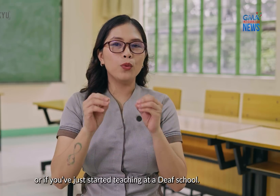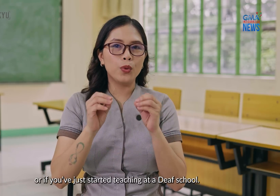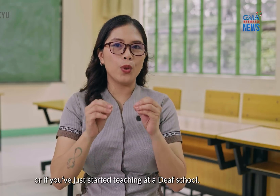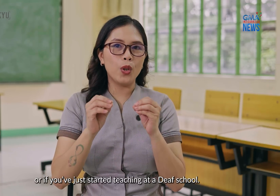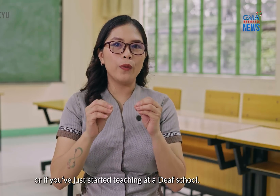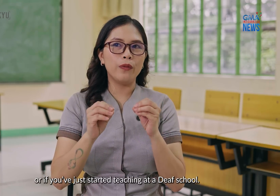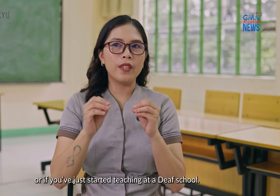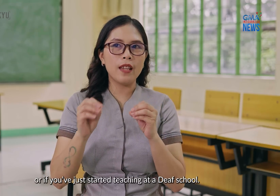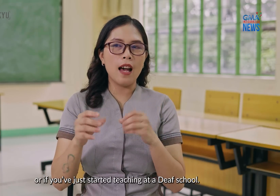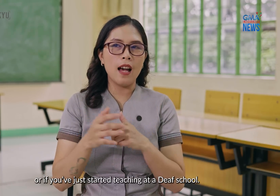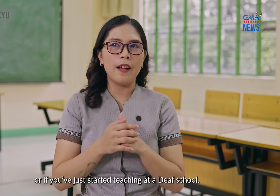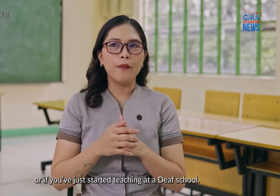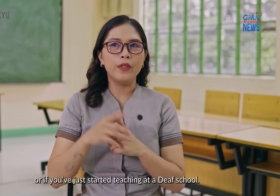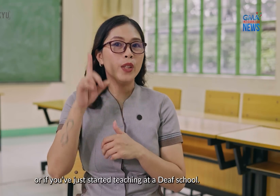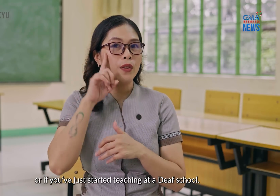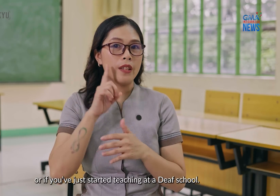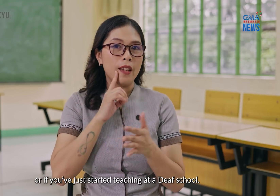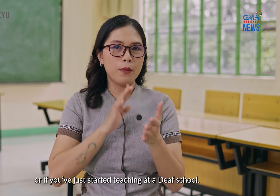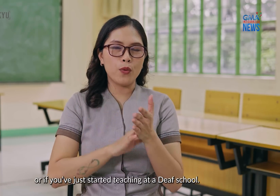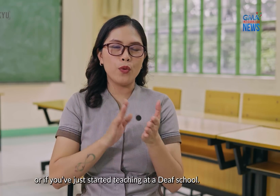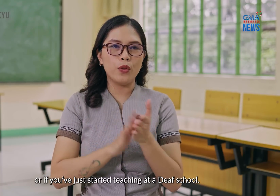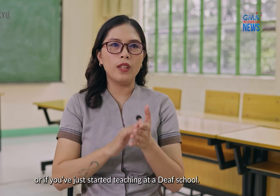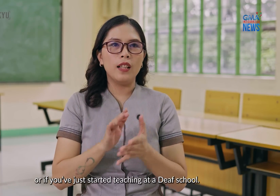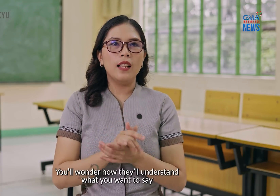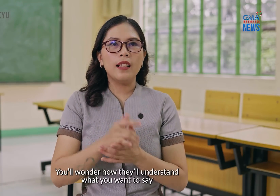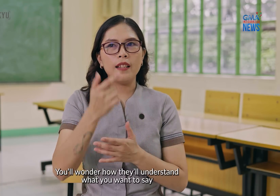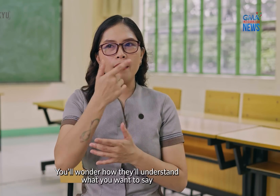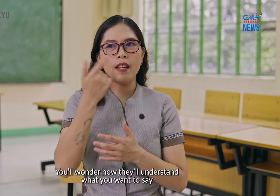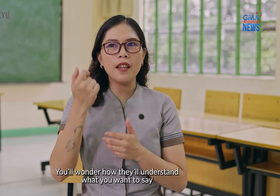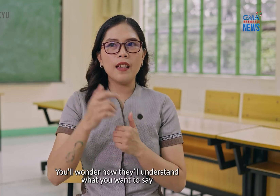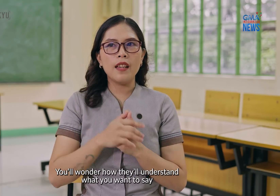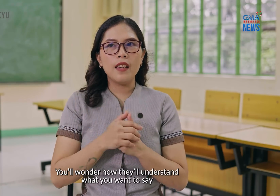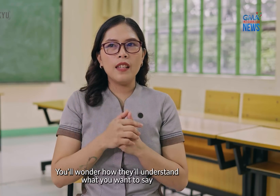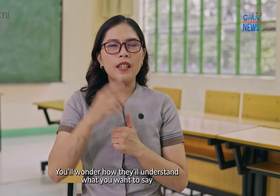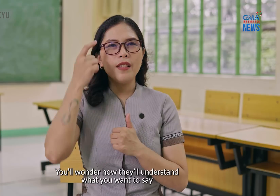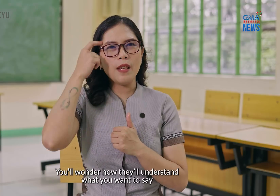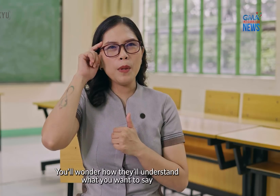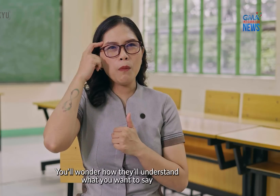Honestly, it [climate change] is difficult to teach, especially when you don’t know the signs yet